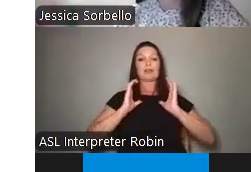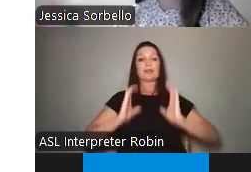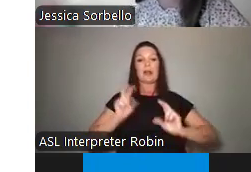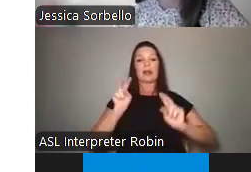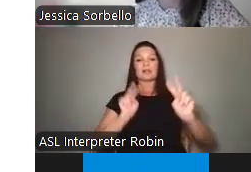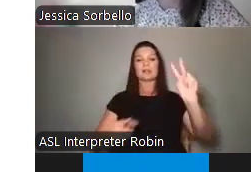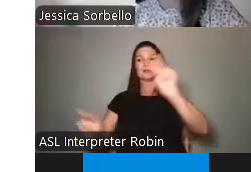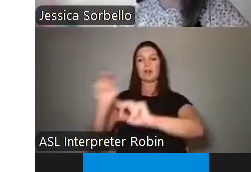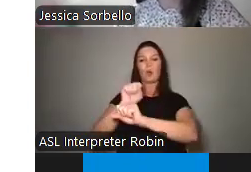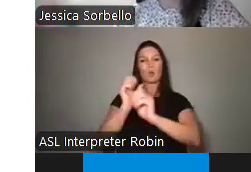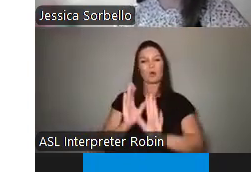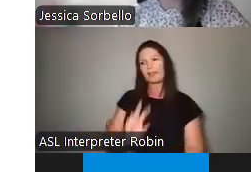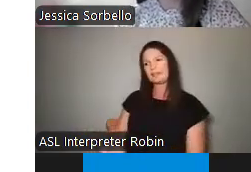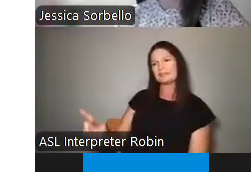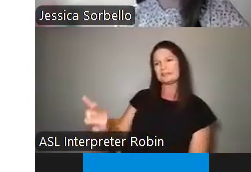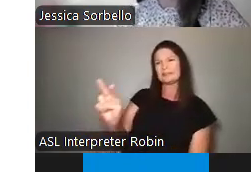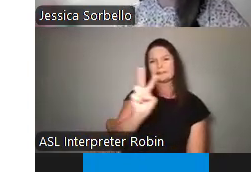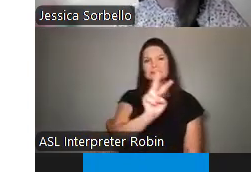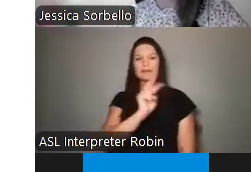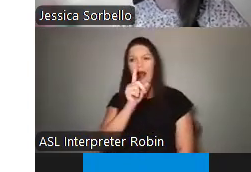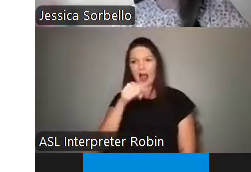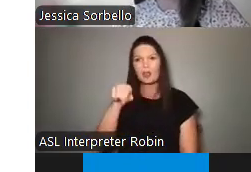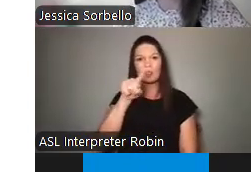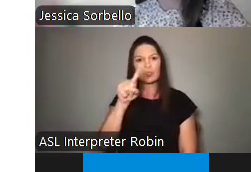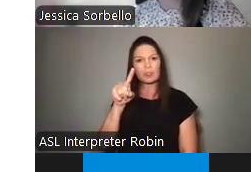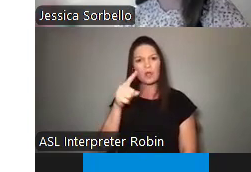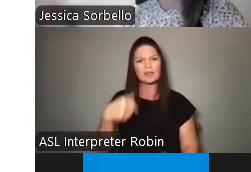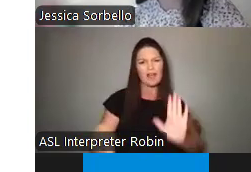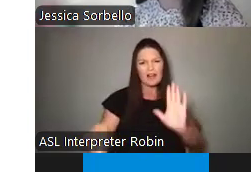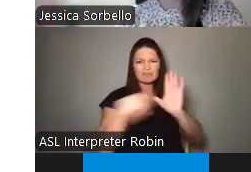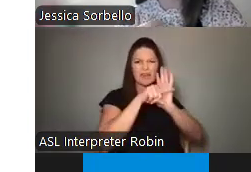system, the criminal justice system and DSS and again have